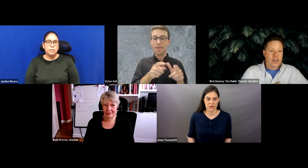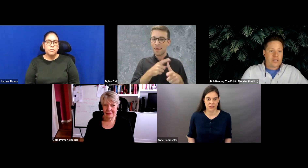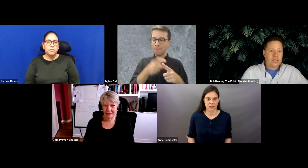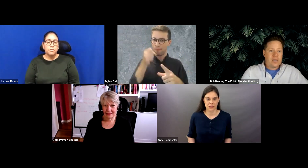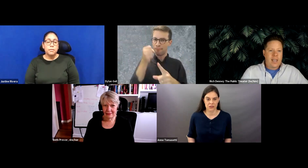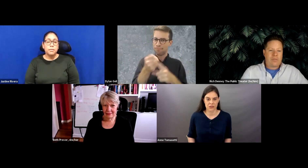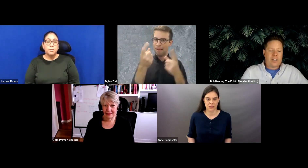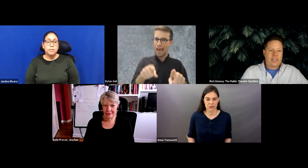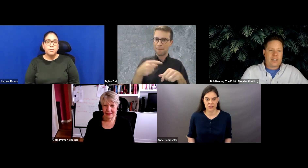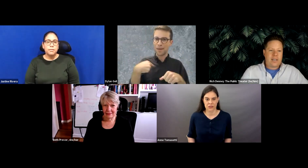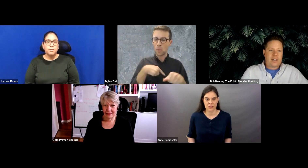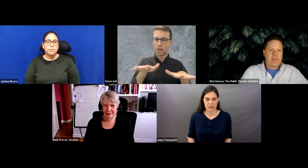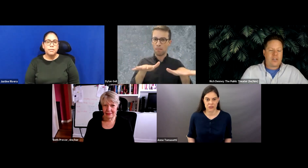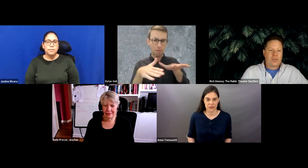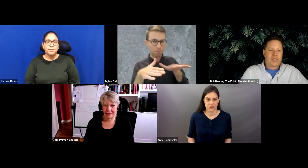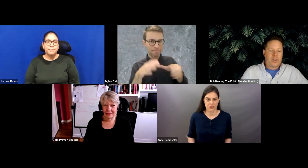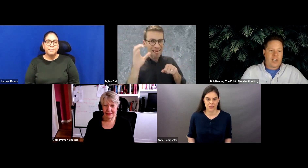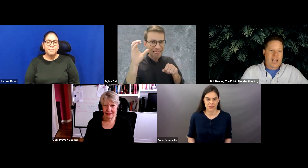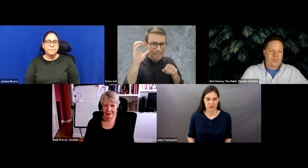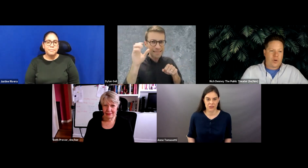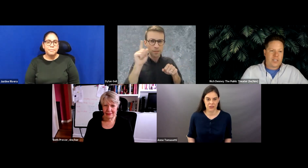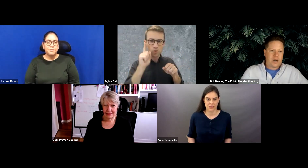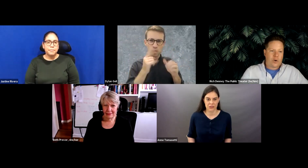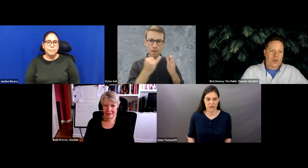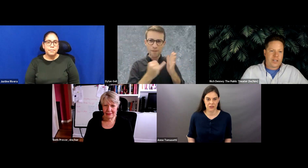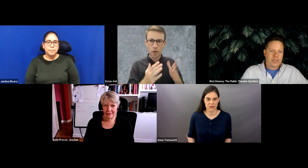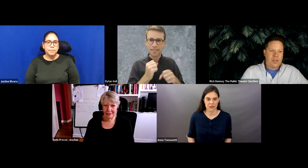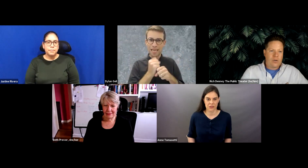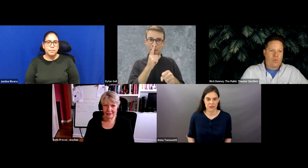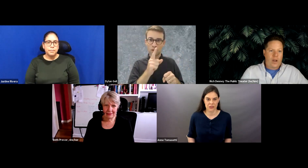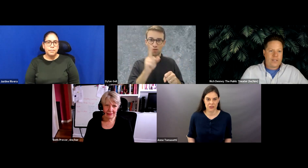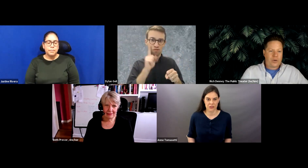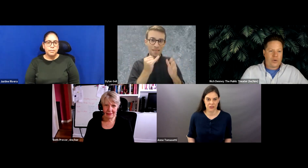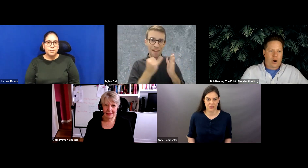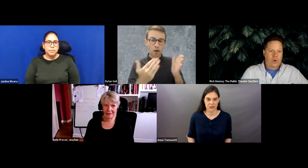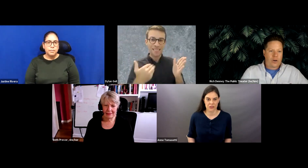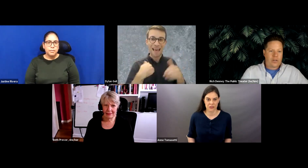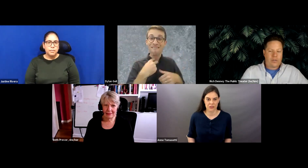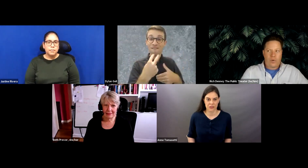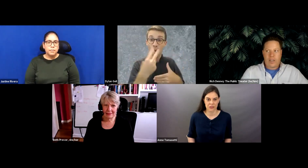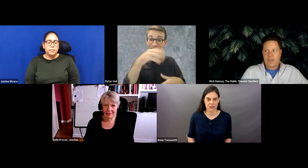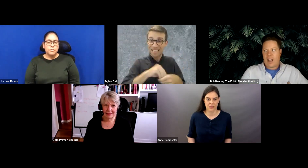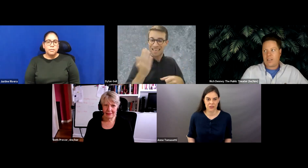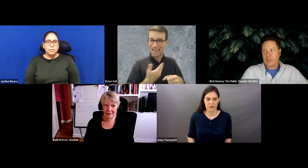artists and really making sure this community has a voice inside of our organization was through our work with Alexandria